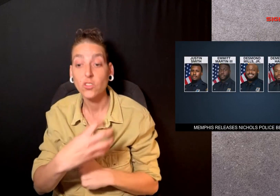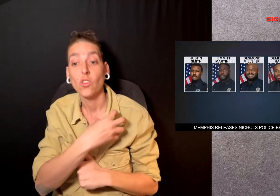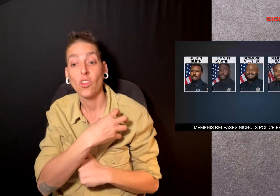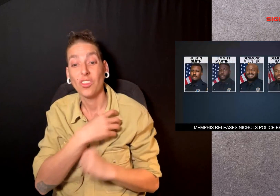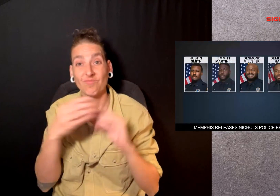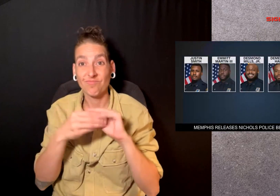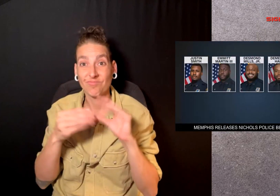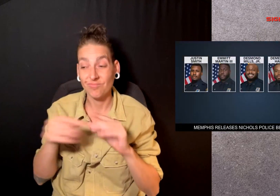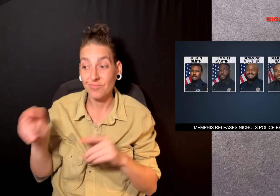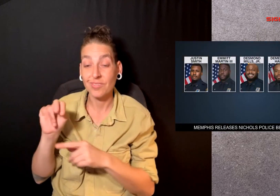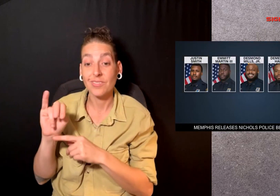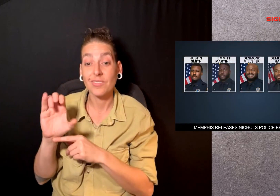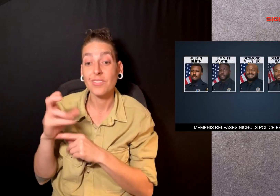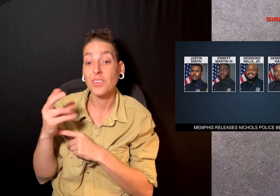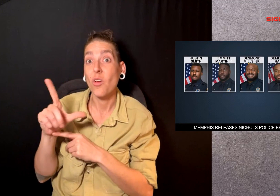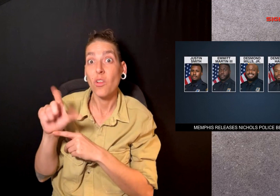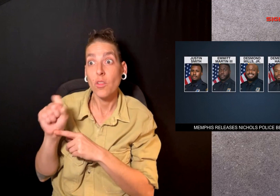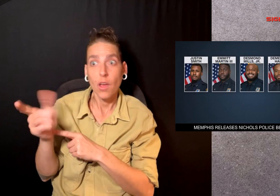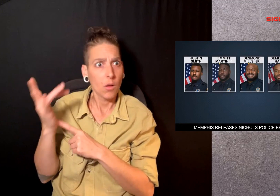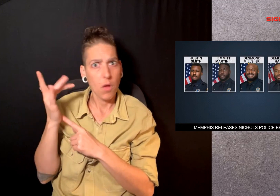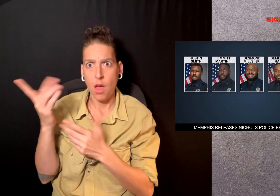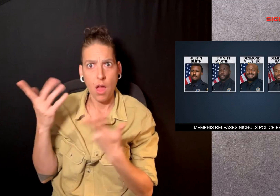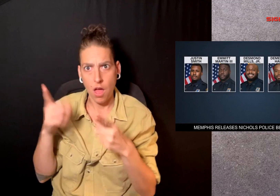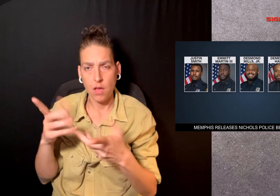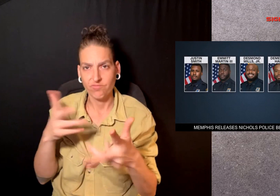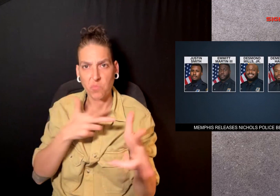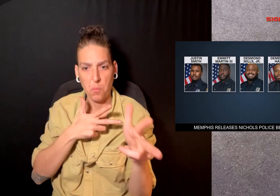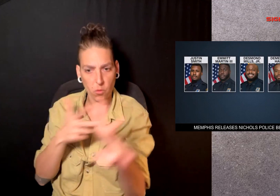authorities say Nichols was pulled over for reckless driving